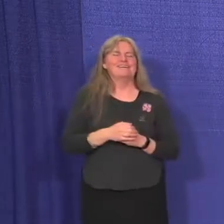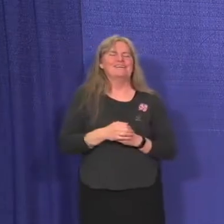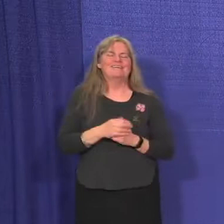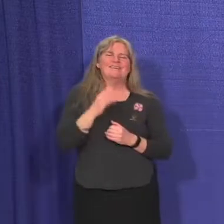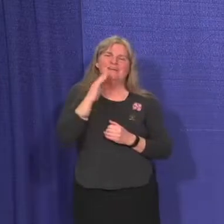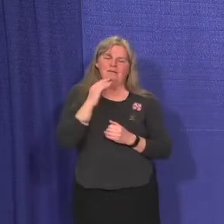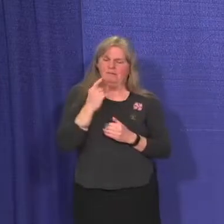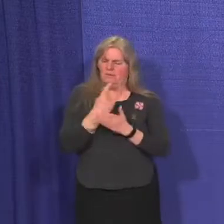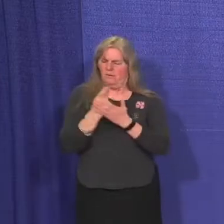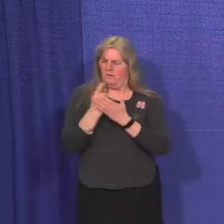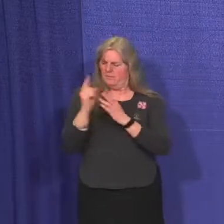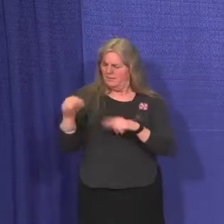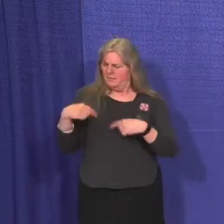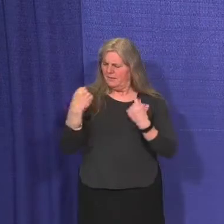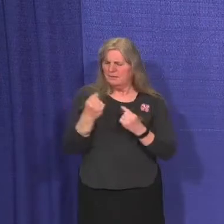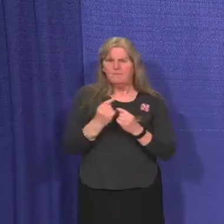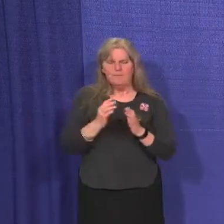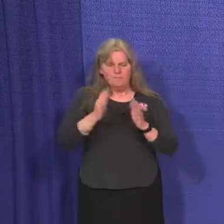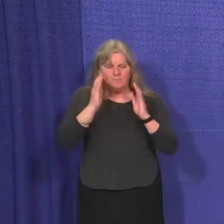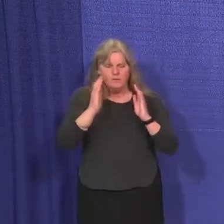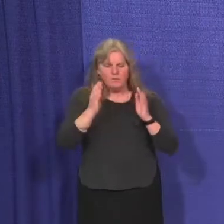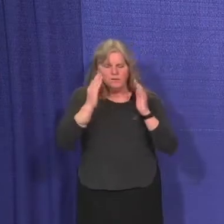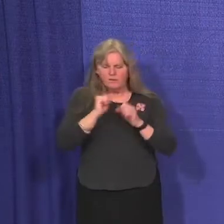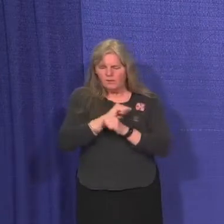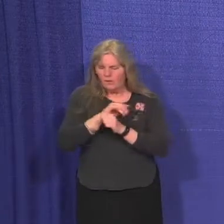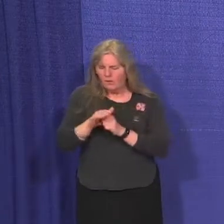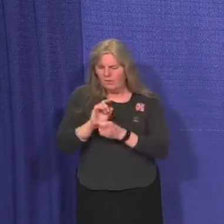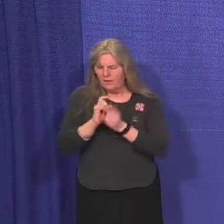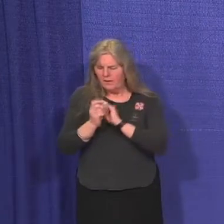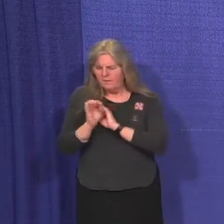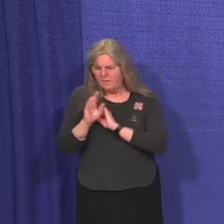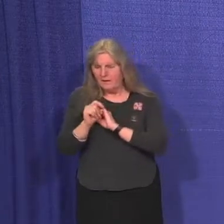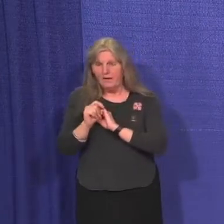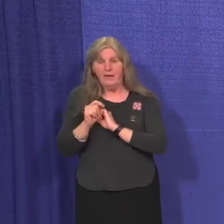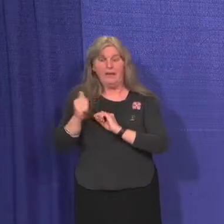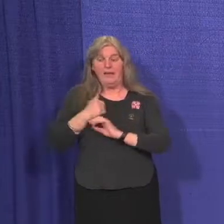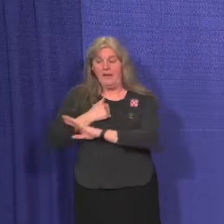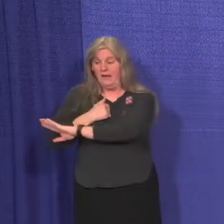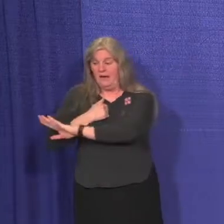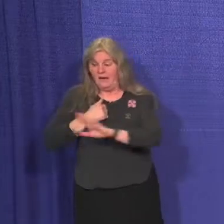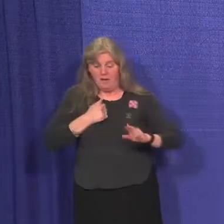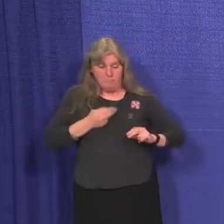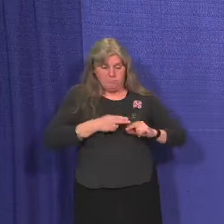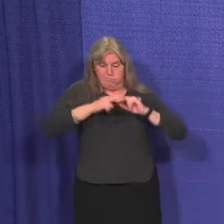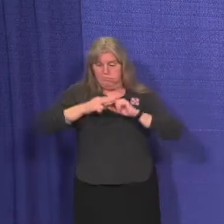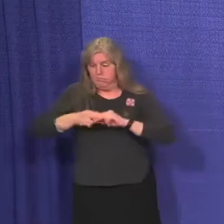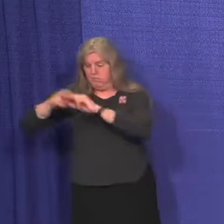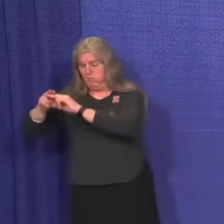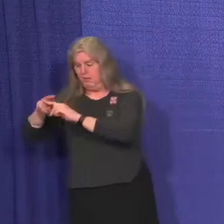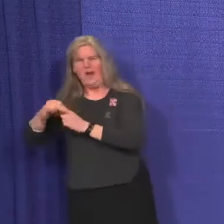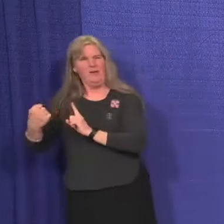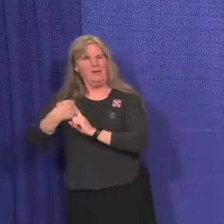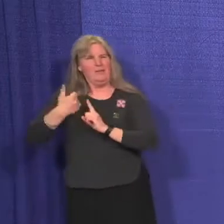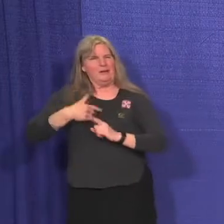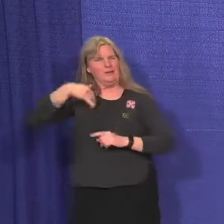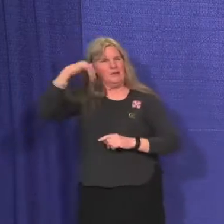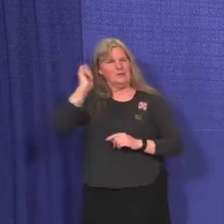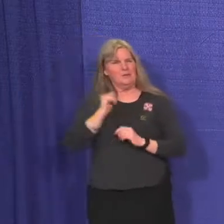I hope everyone has been able to enjoy the beautiful weather we have had. It's the small simple things we